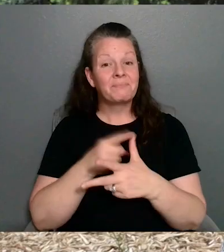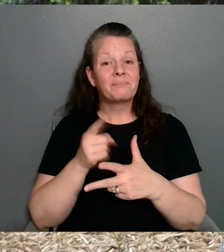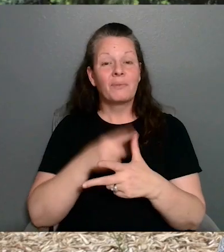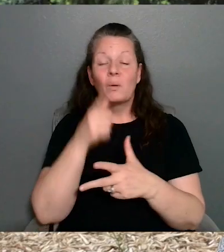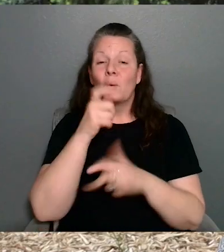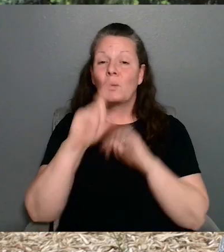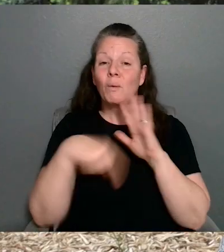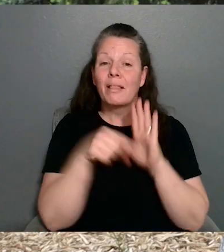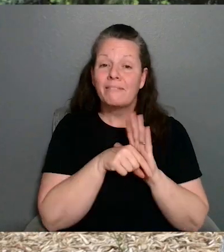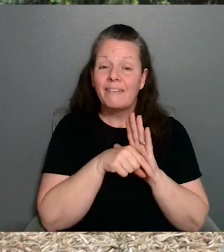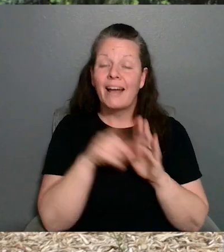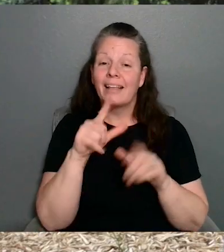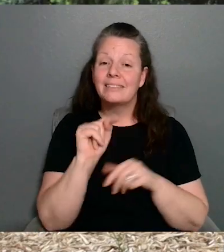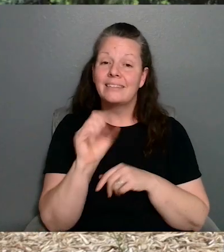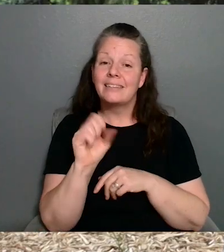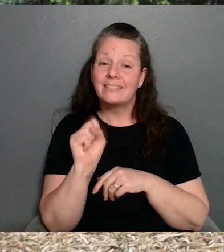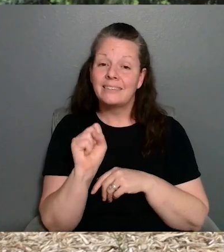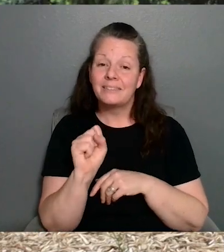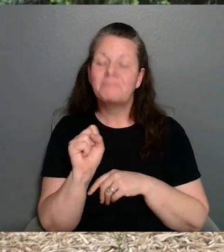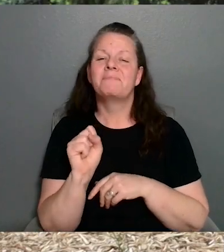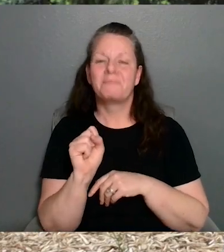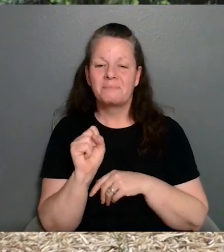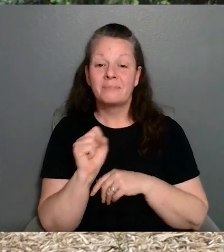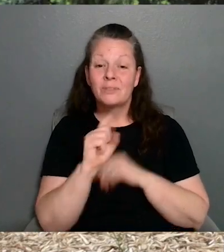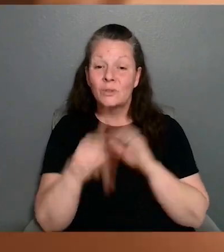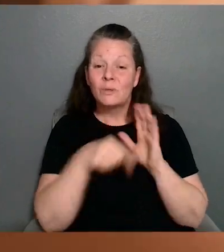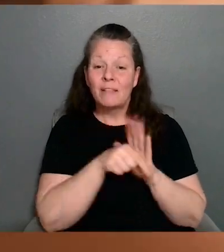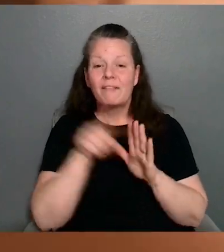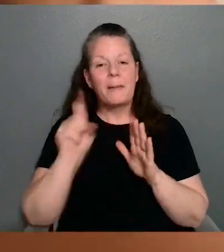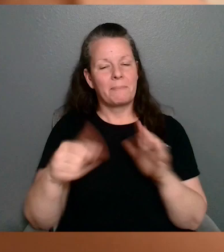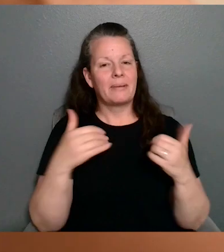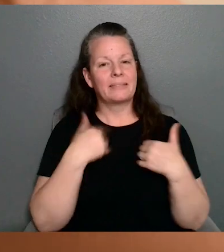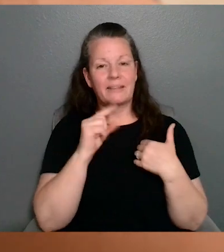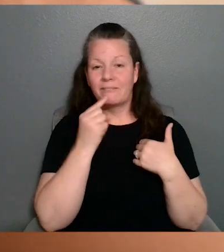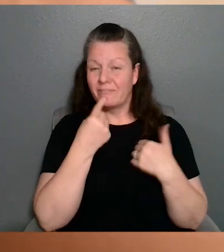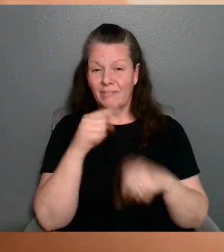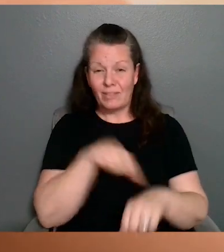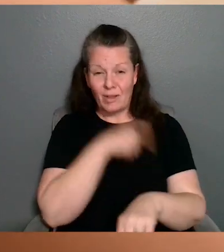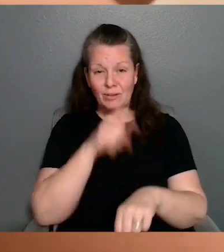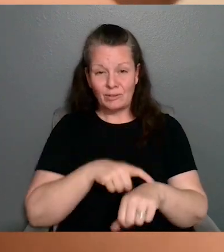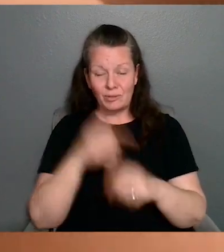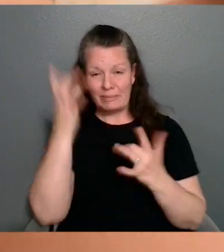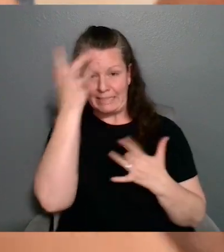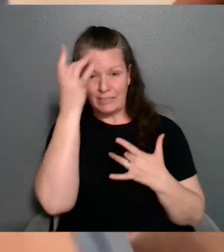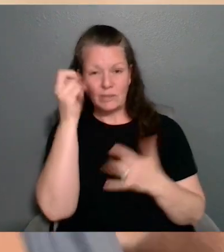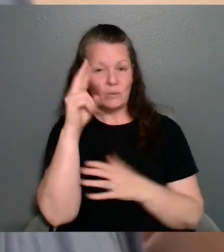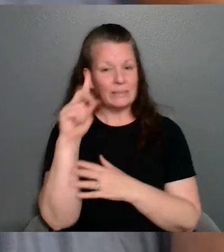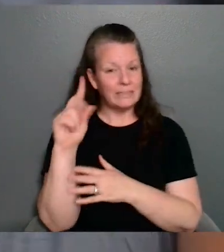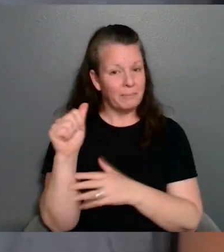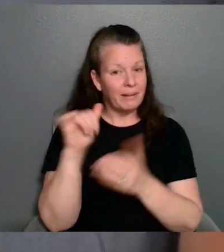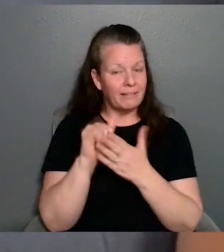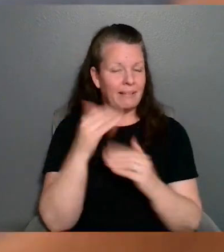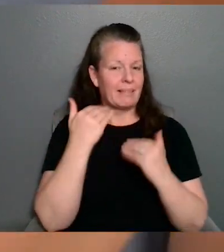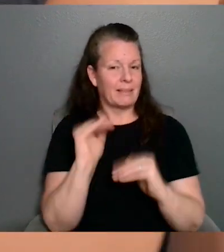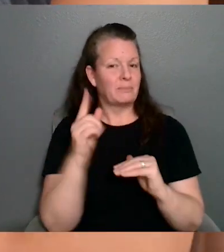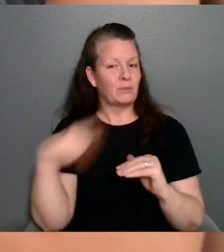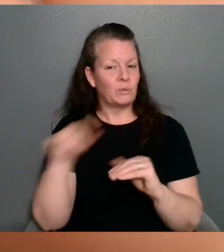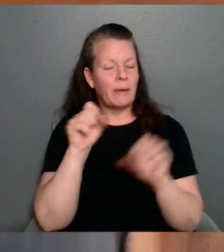So let's start with who can qualify to receive LTSS. To qualify, you must have a chronic illness or disability that prevents you from being able